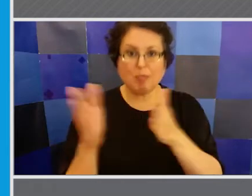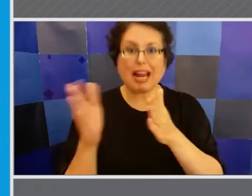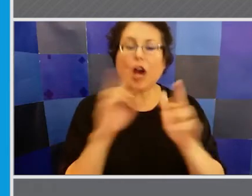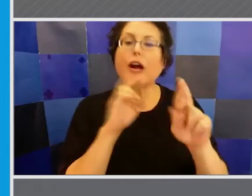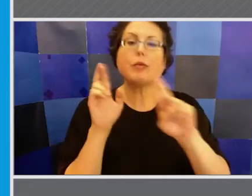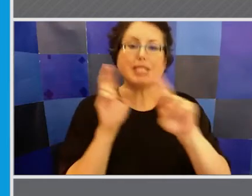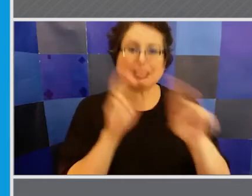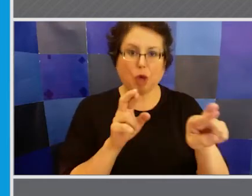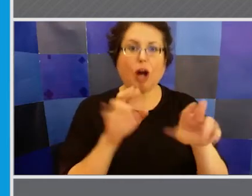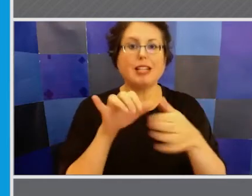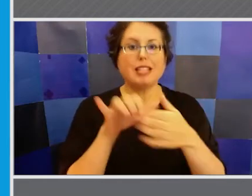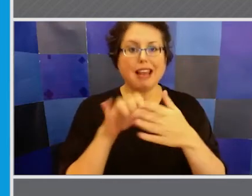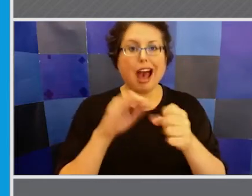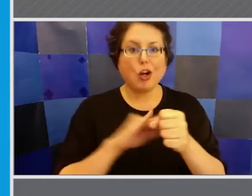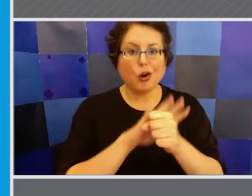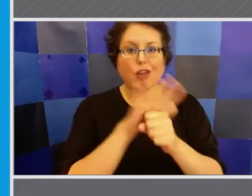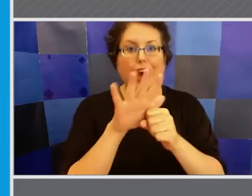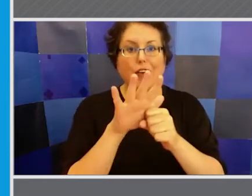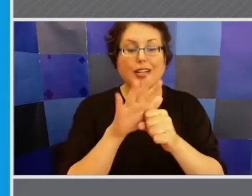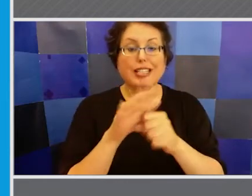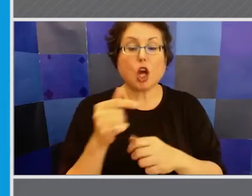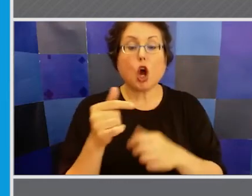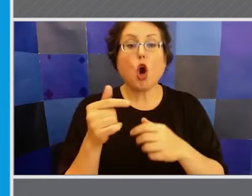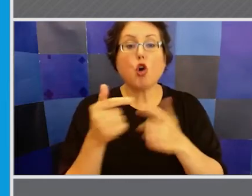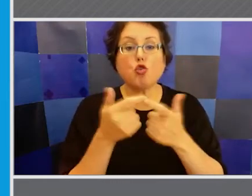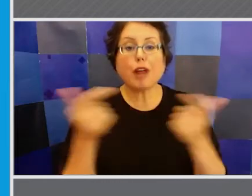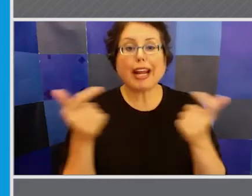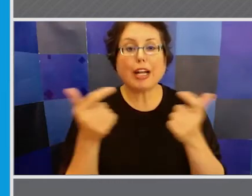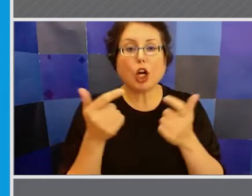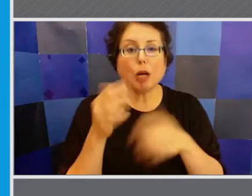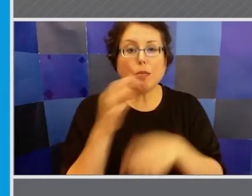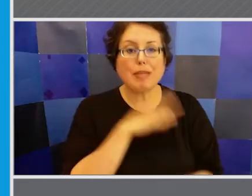the greater Pittsburgh Community Food Bank was a big recipient of those funds,